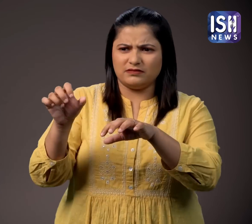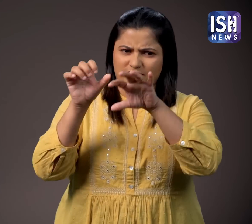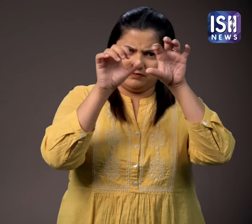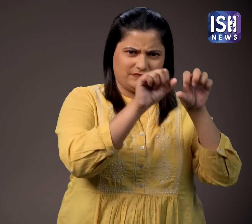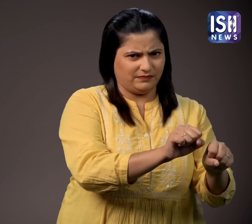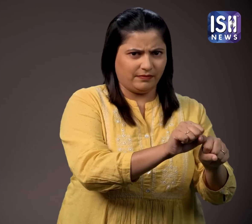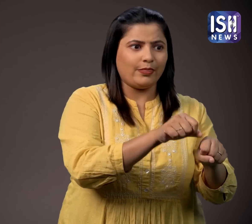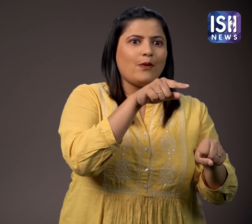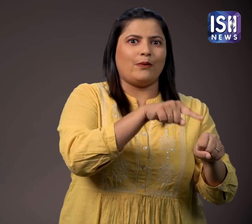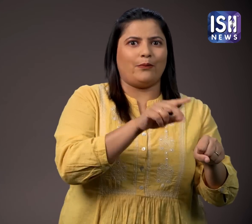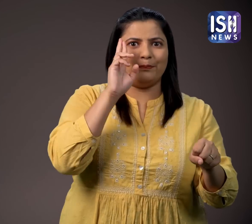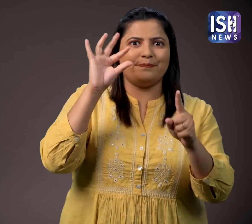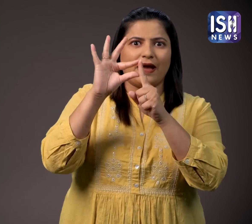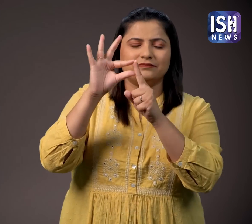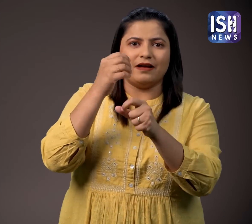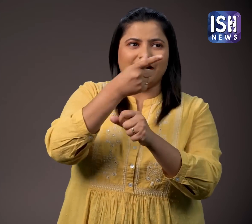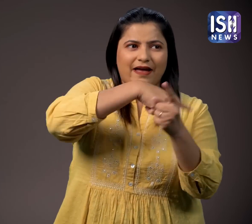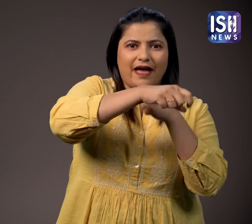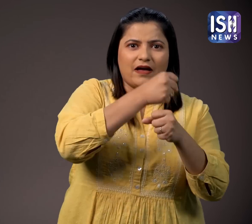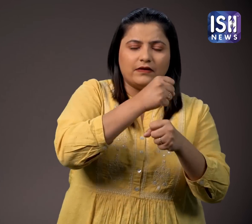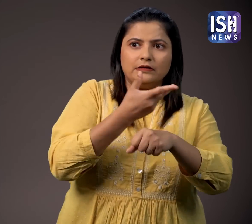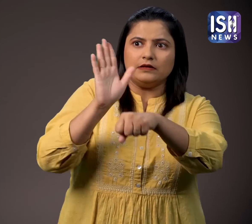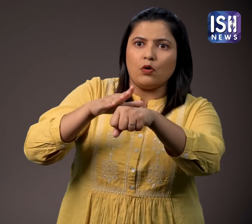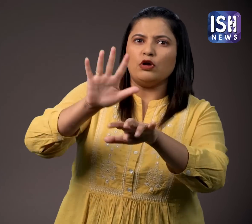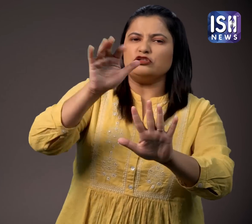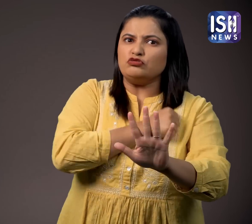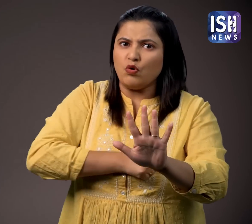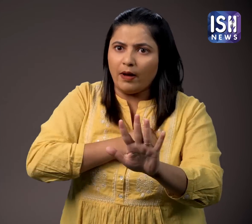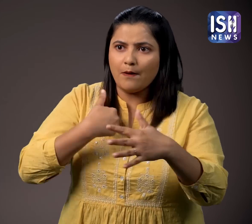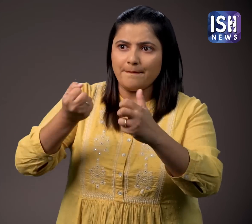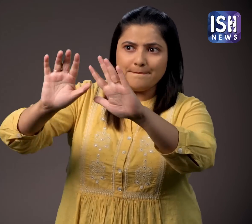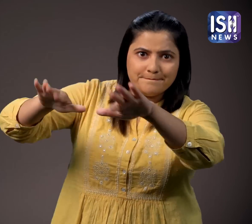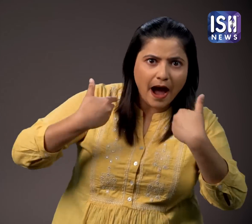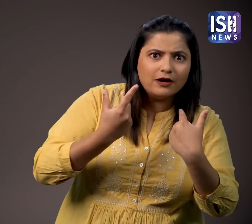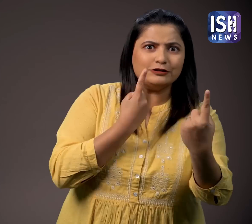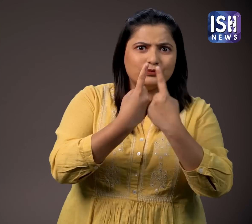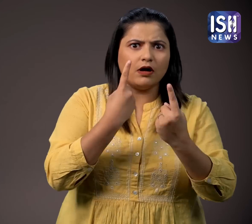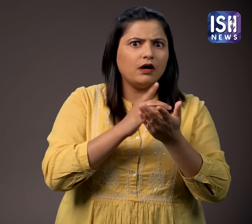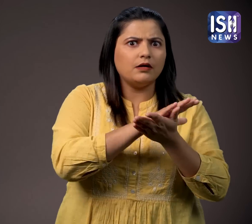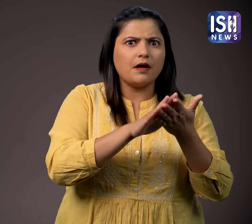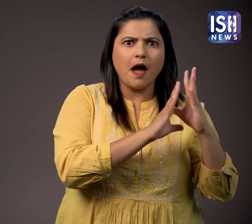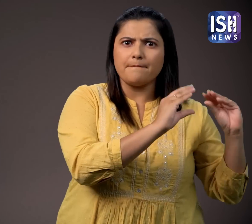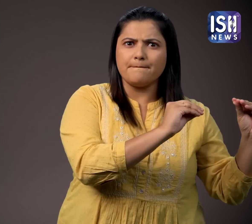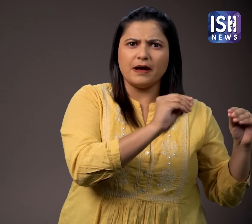However, surprisingly, Pakistan authorities did not request for his release or issue any statement regarding the same.